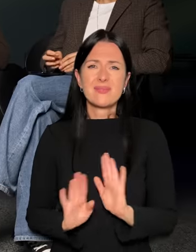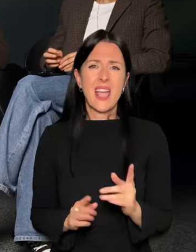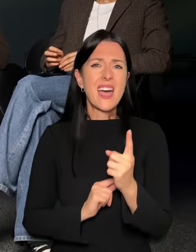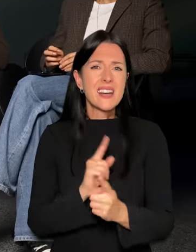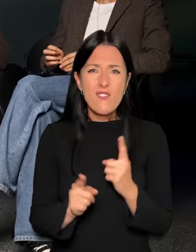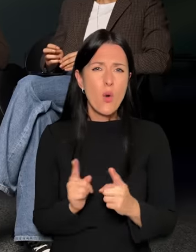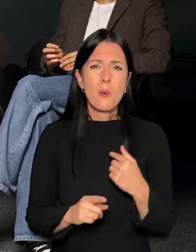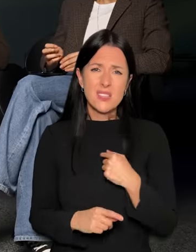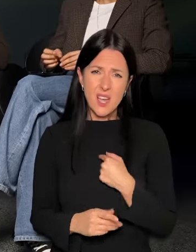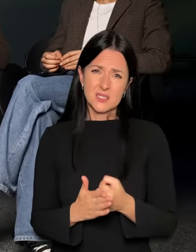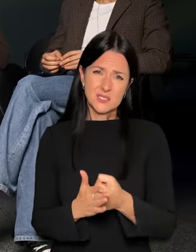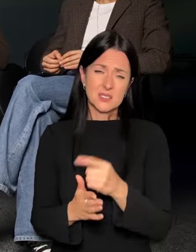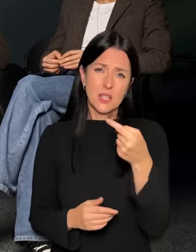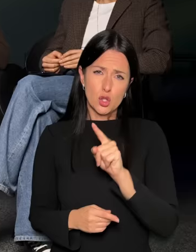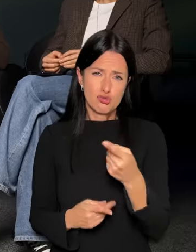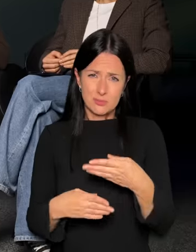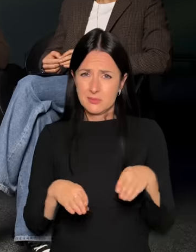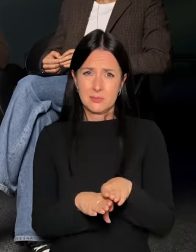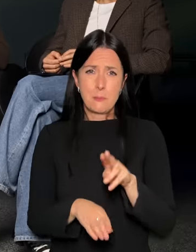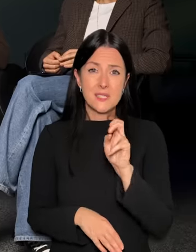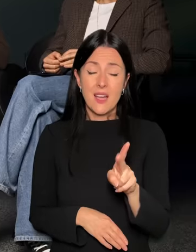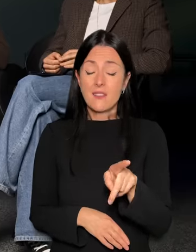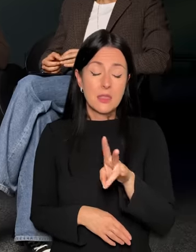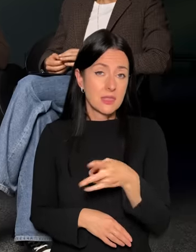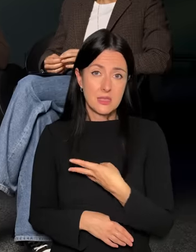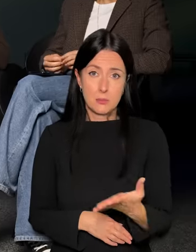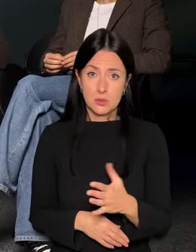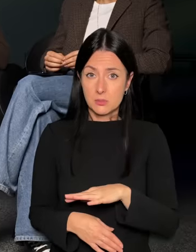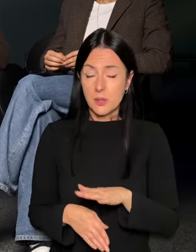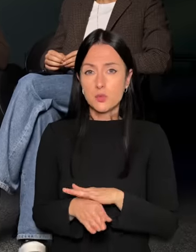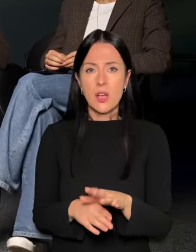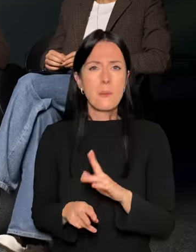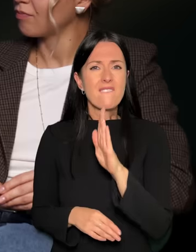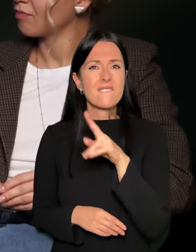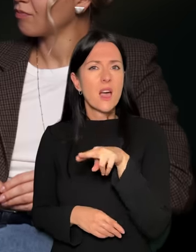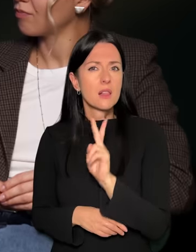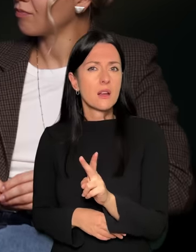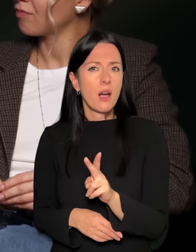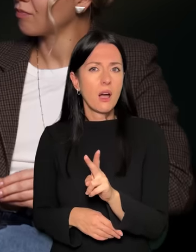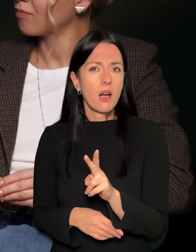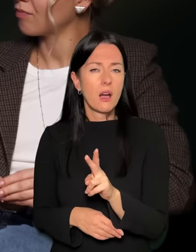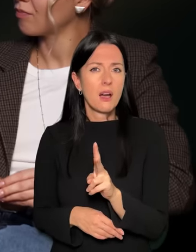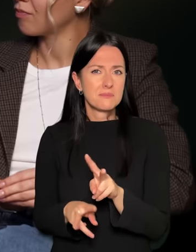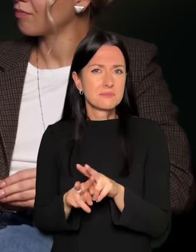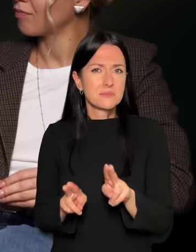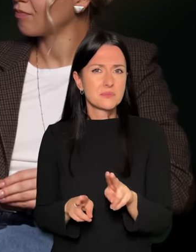not even at least, no reforms I advocate for them to be completely closed, because they are absolutely unnecessary. The same goes for the Expert Medical Committee (EMC)